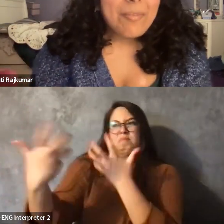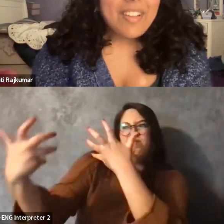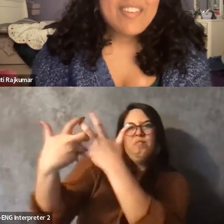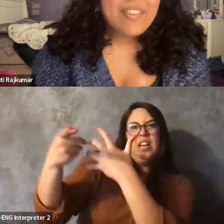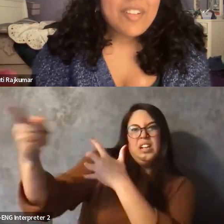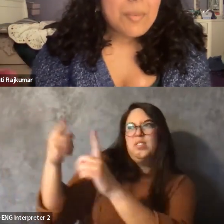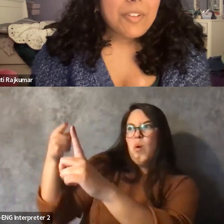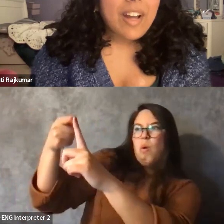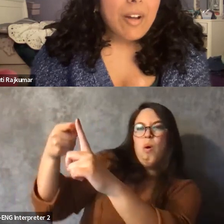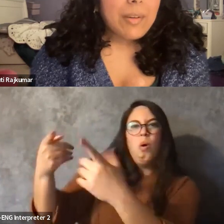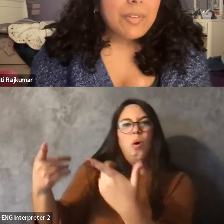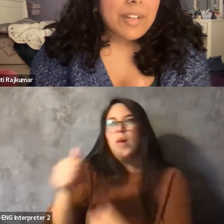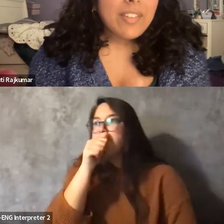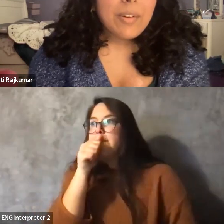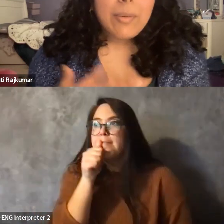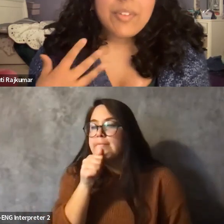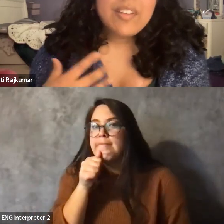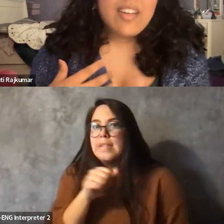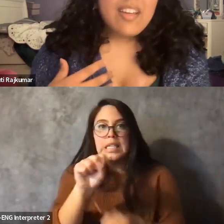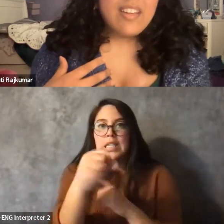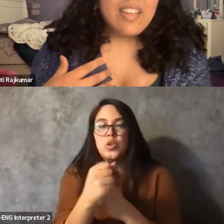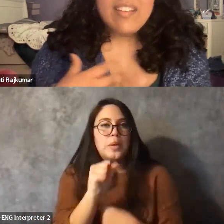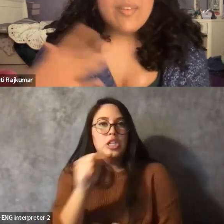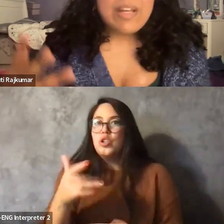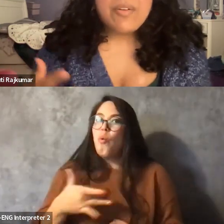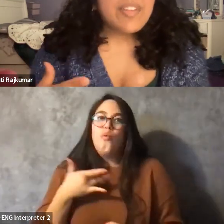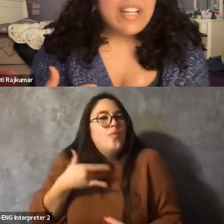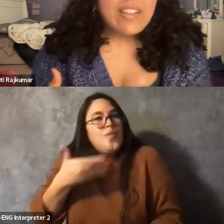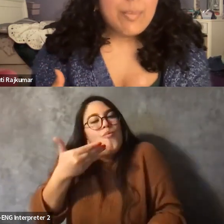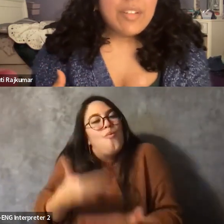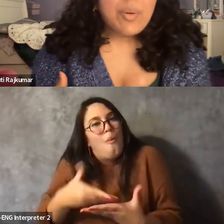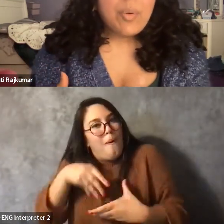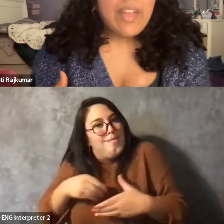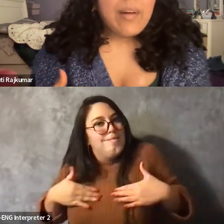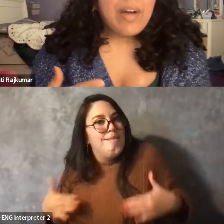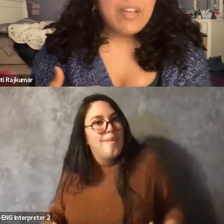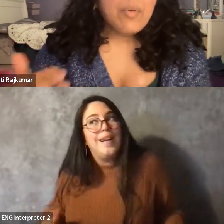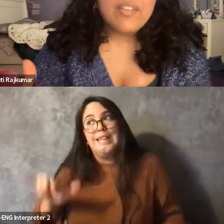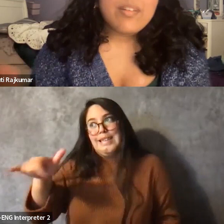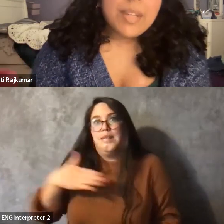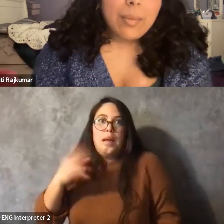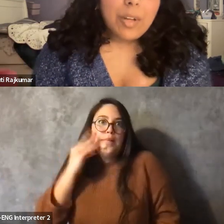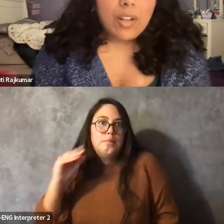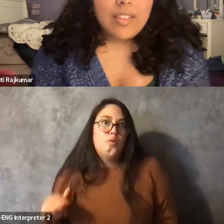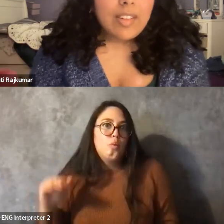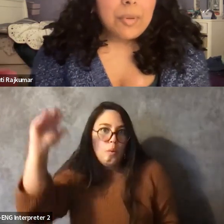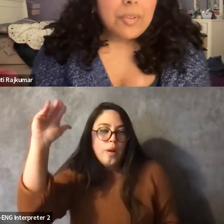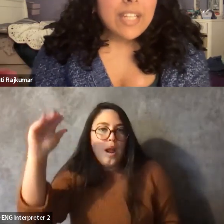And that's definitely similar to how I was raised. You know, I was in these medical settings being told that my goal is to become non-disabled